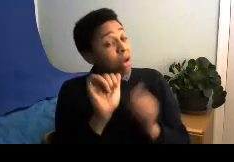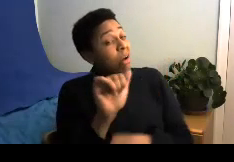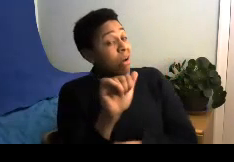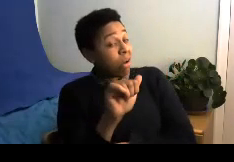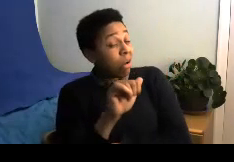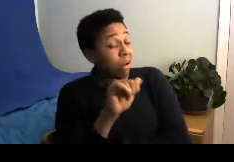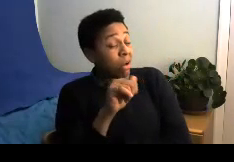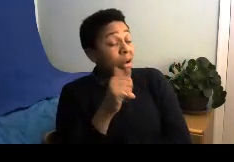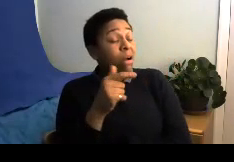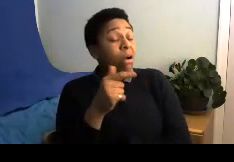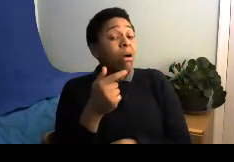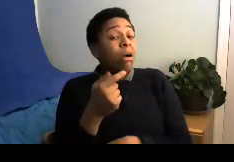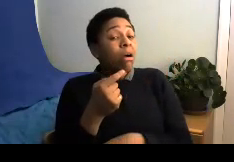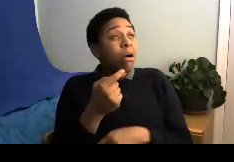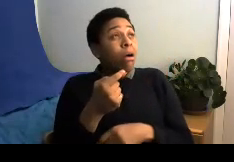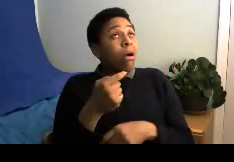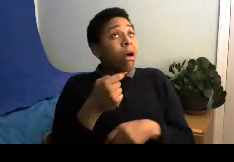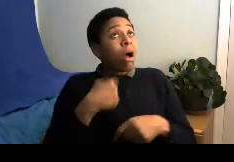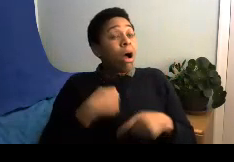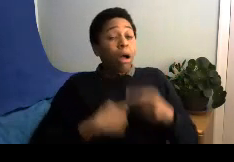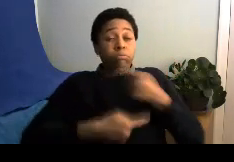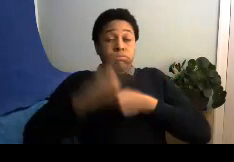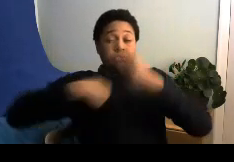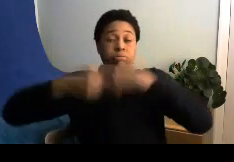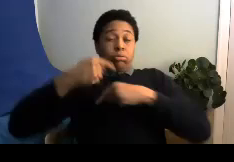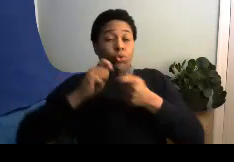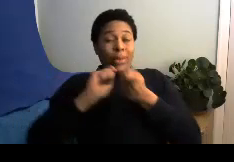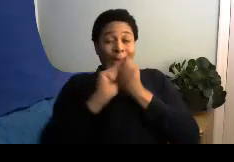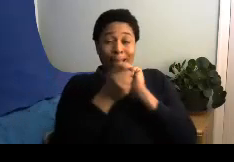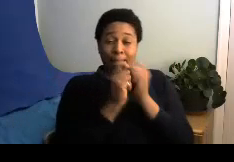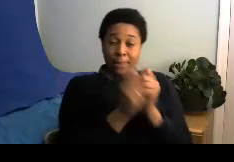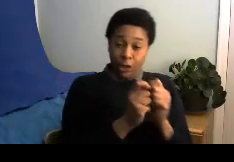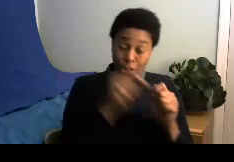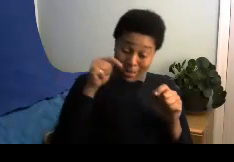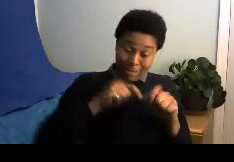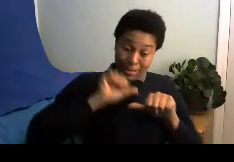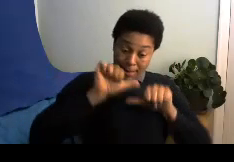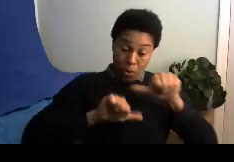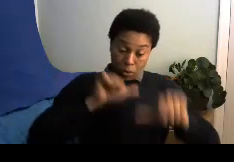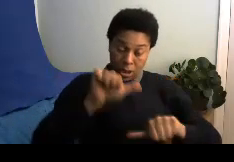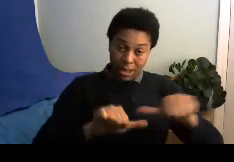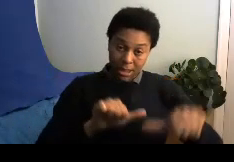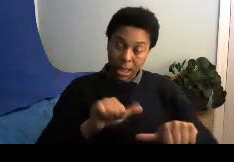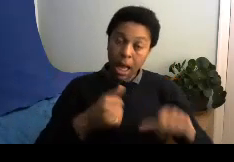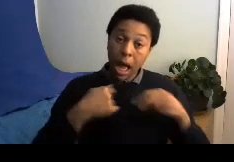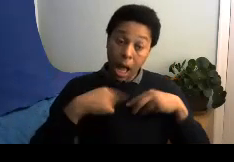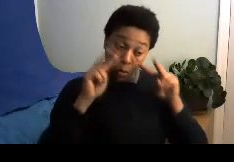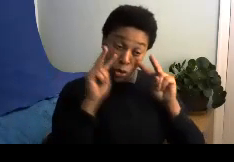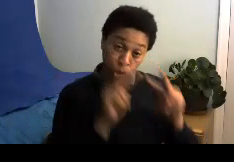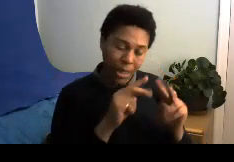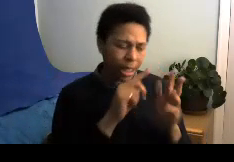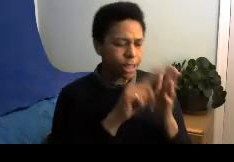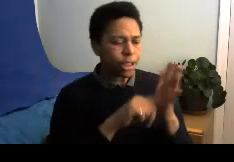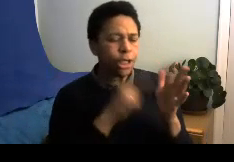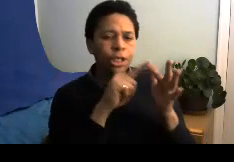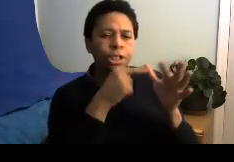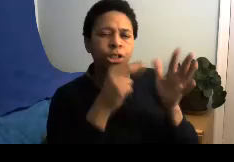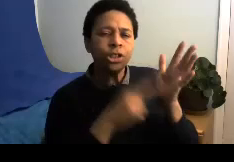adaptation, I guess, our process was looking into Jeanette Winterson's Oranges Are Not The Only Fruit and James Baldwin's,